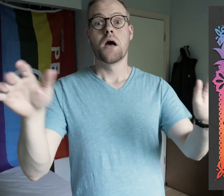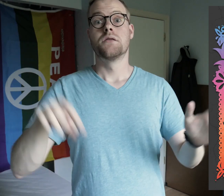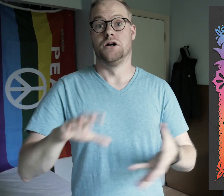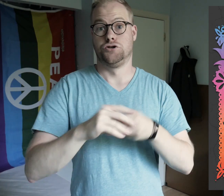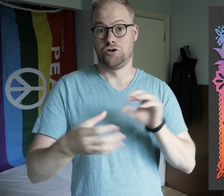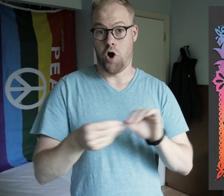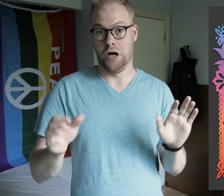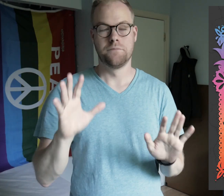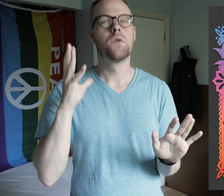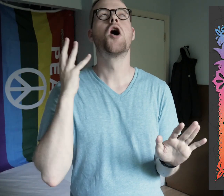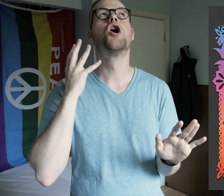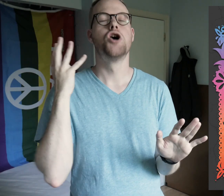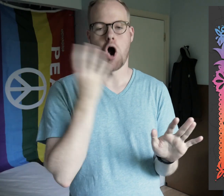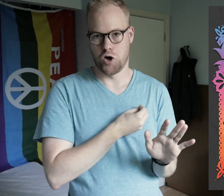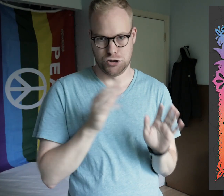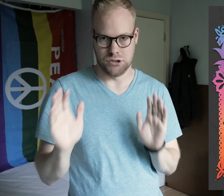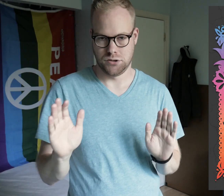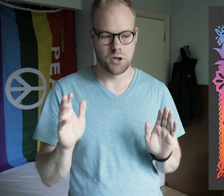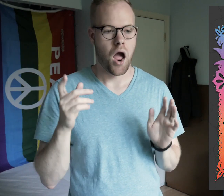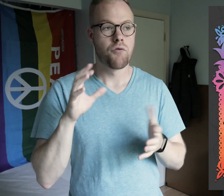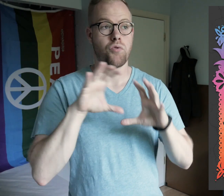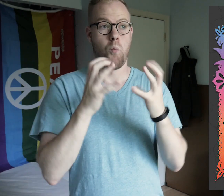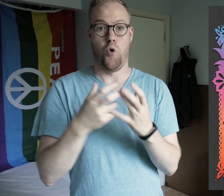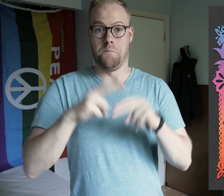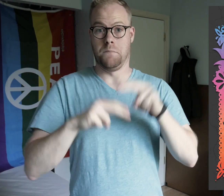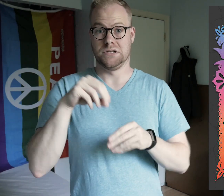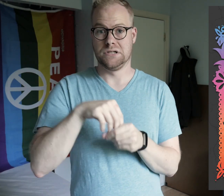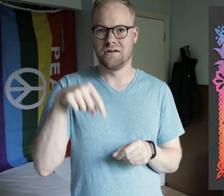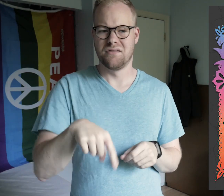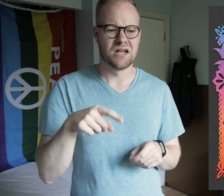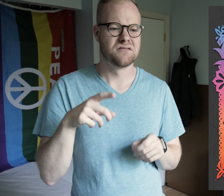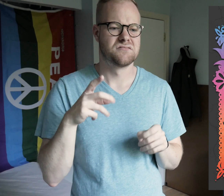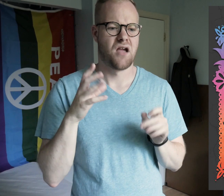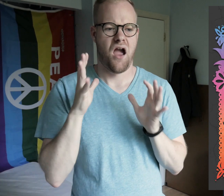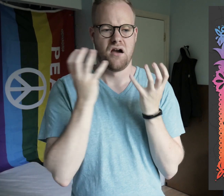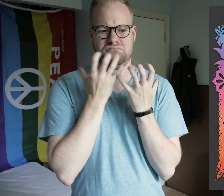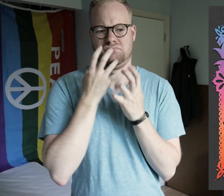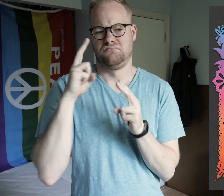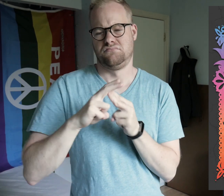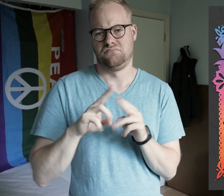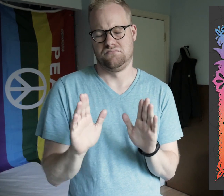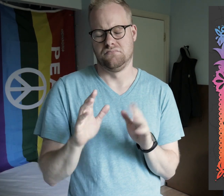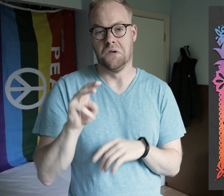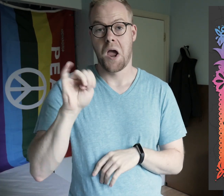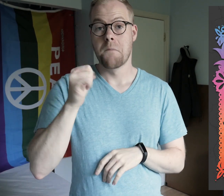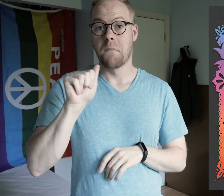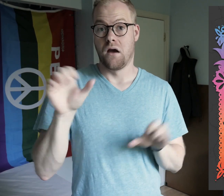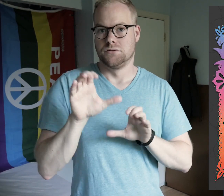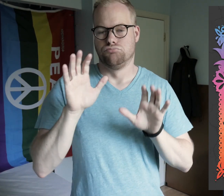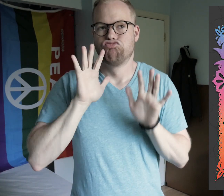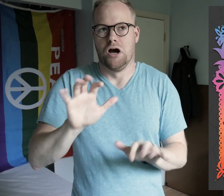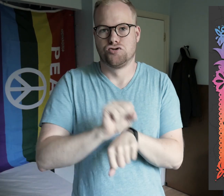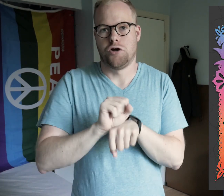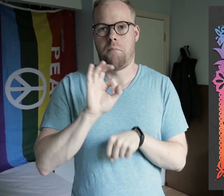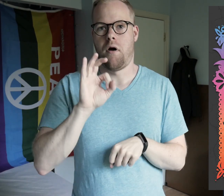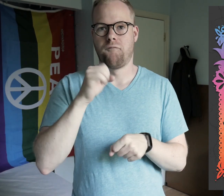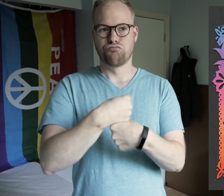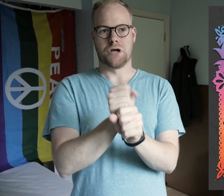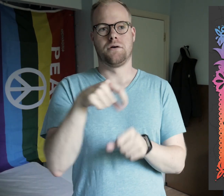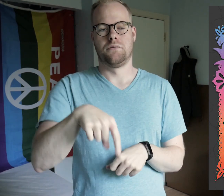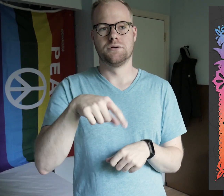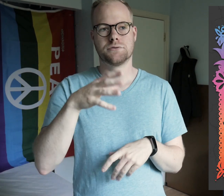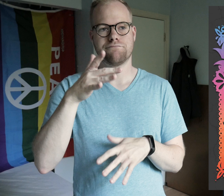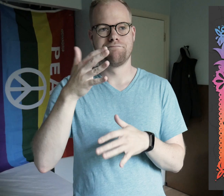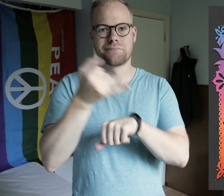This story is GORGEOUS! The world-building is just amazing, and Mejia does a great job of creating this